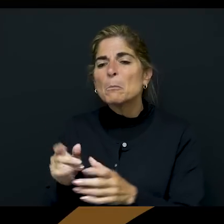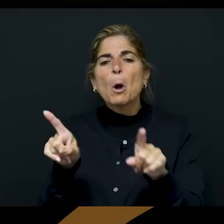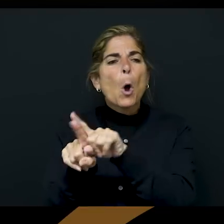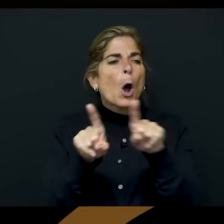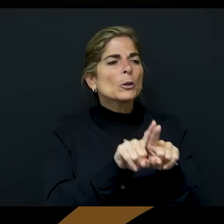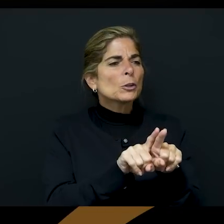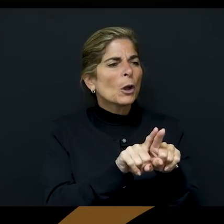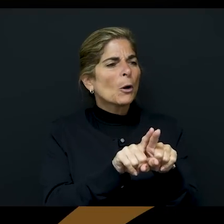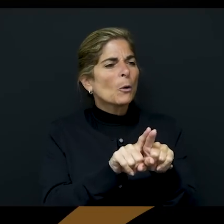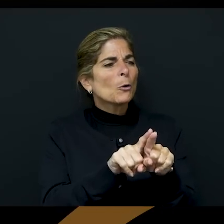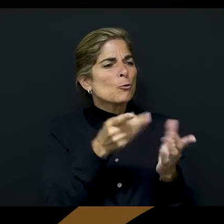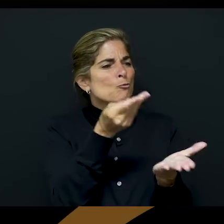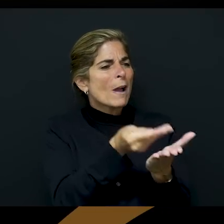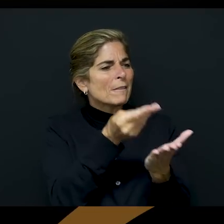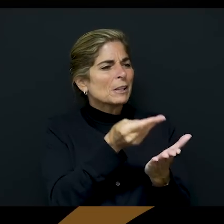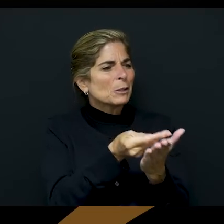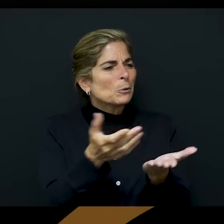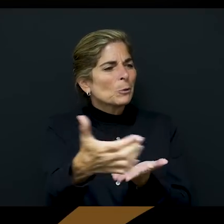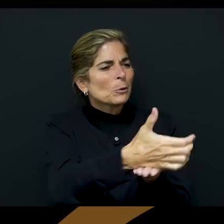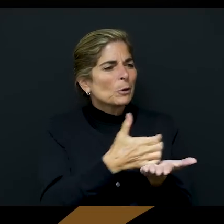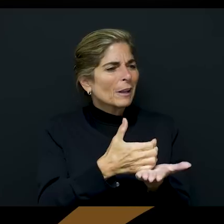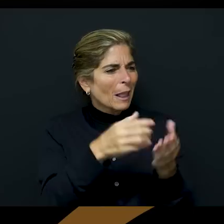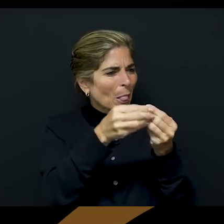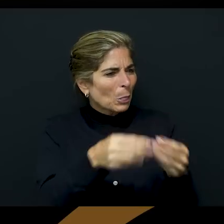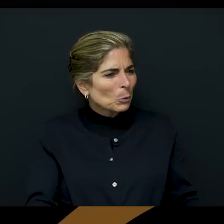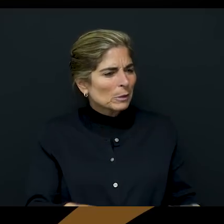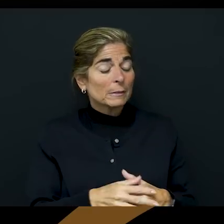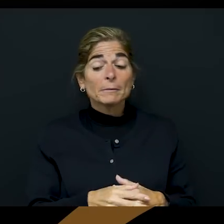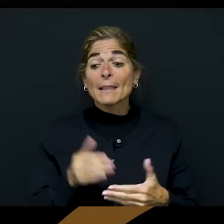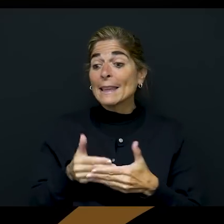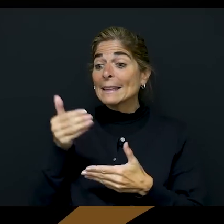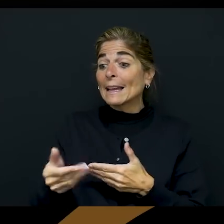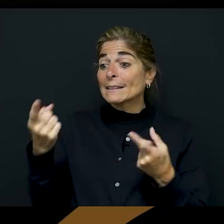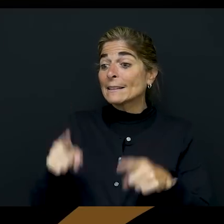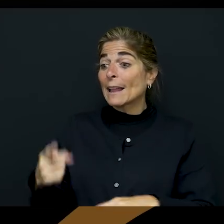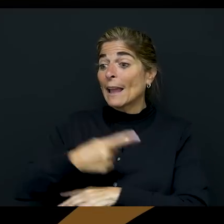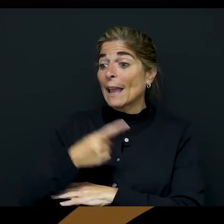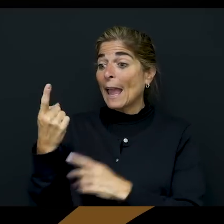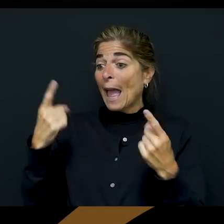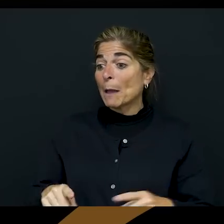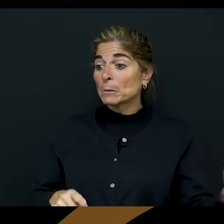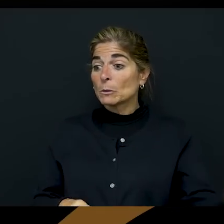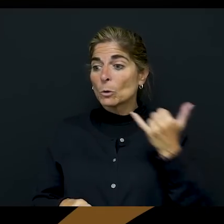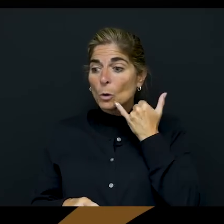They were losing out on a huge pool of potential revenue. The next day the cinema called me.